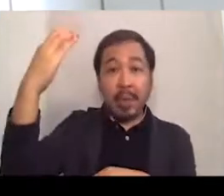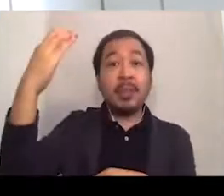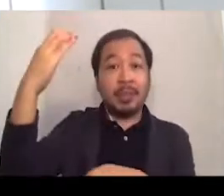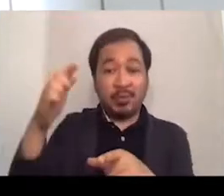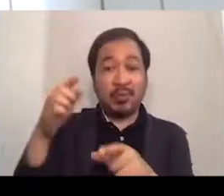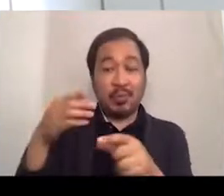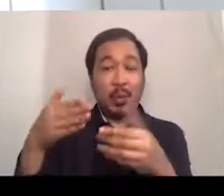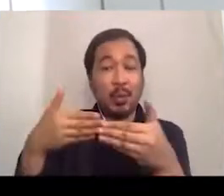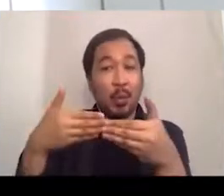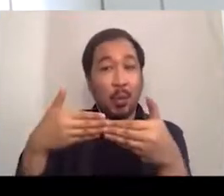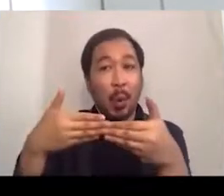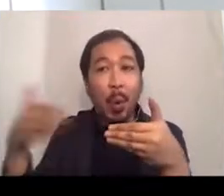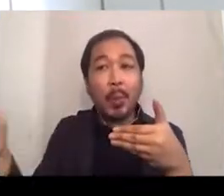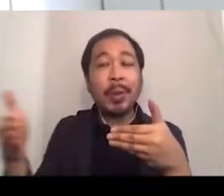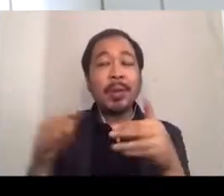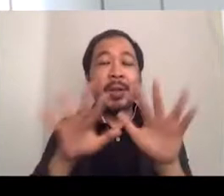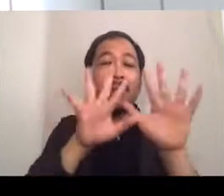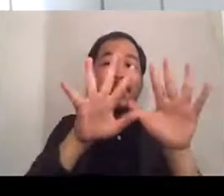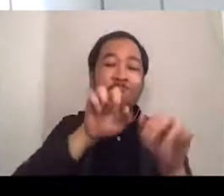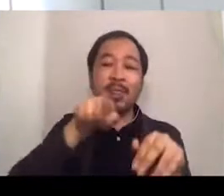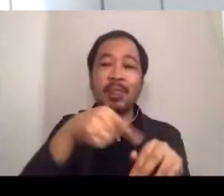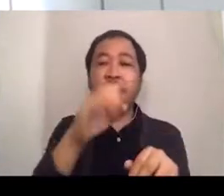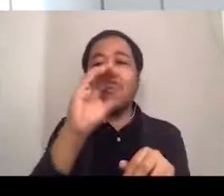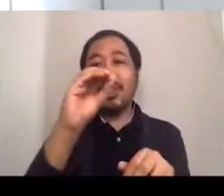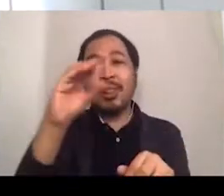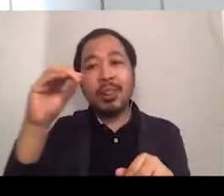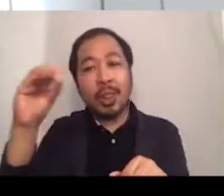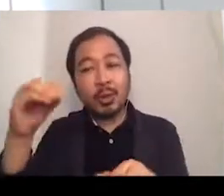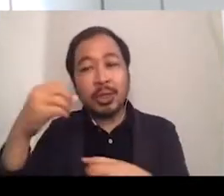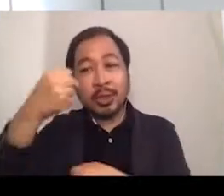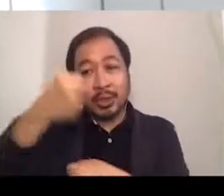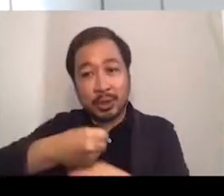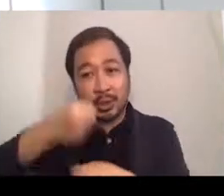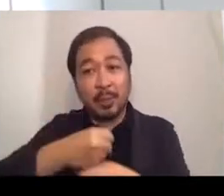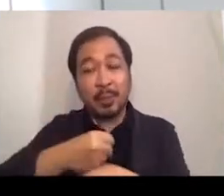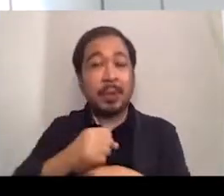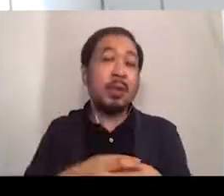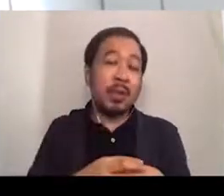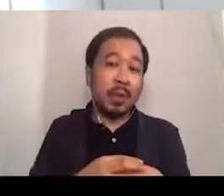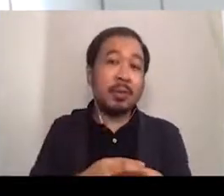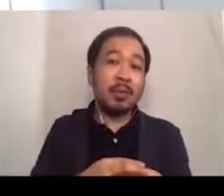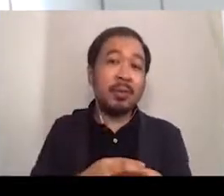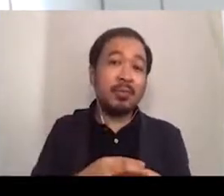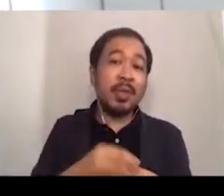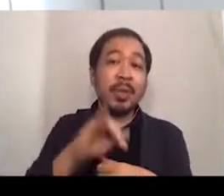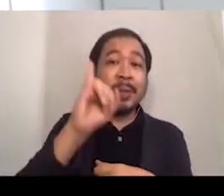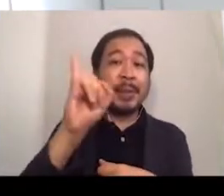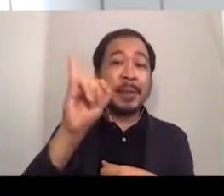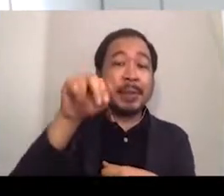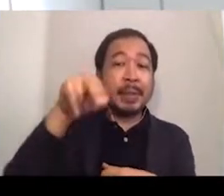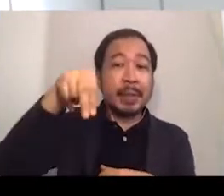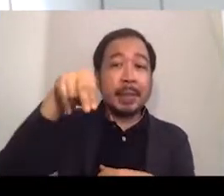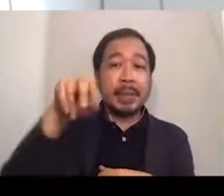and deploy additional resources to support job advancement projects in the private sector,